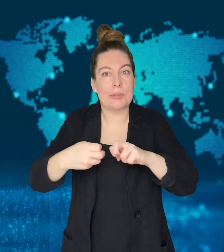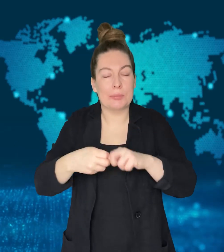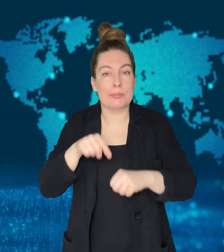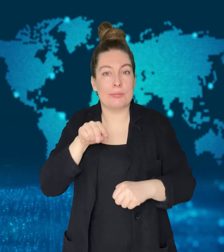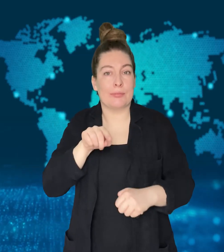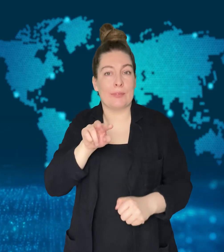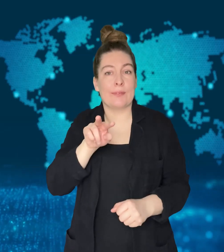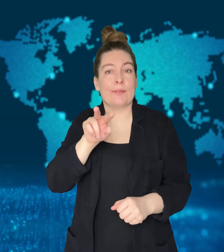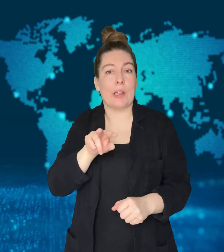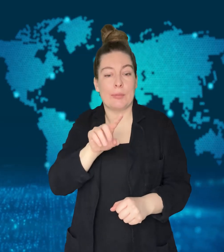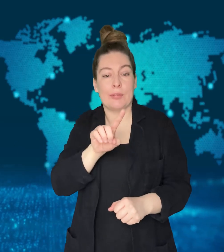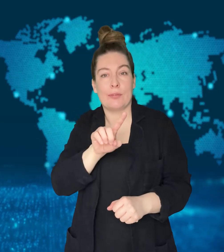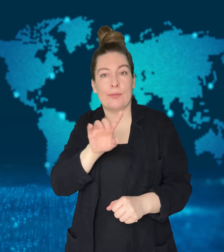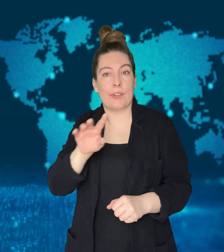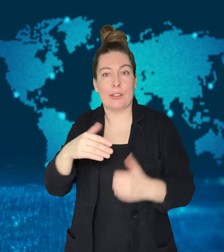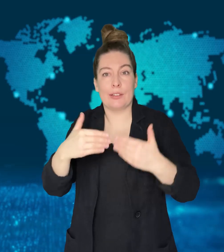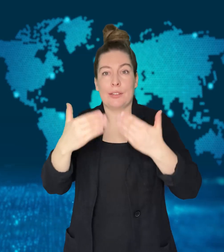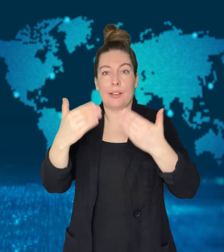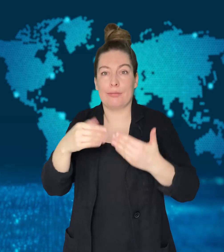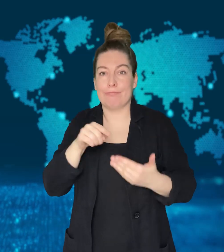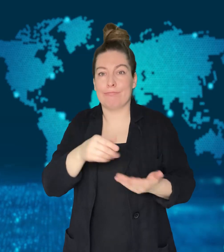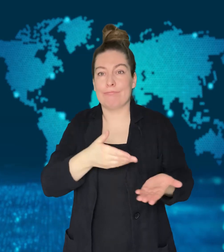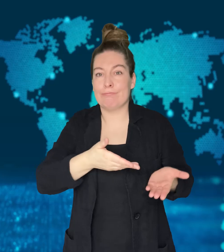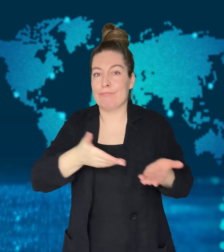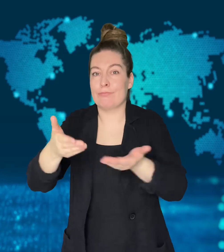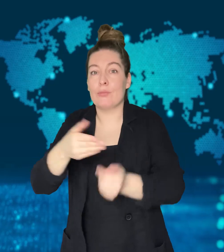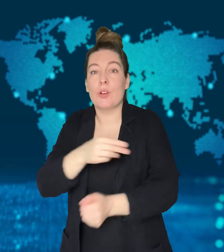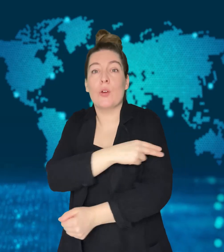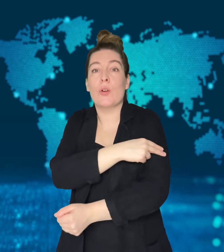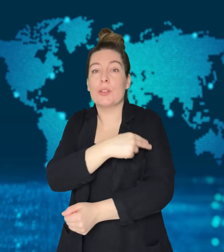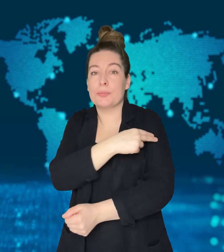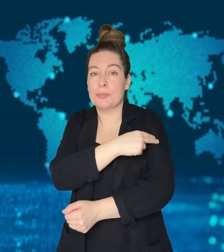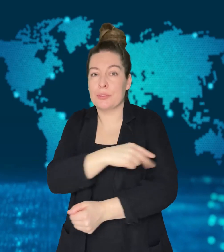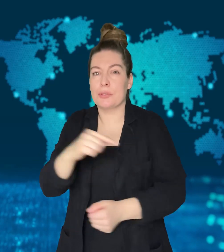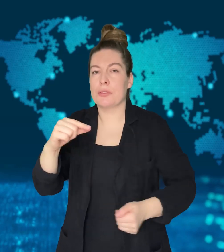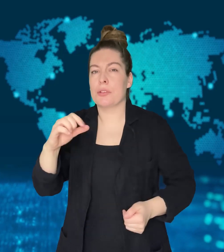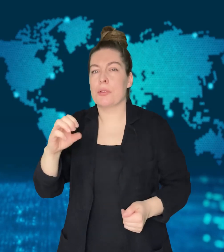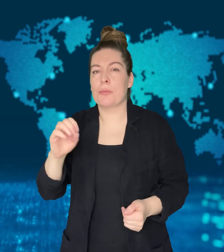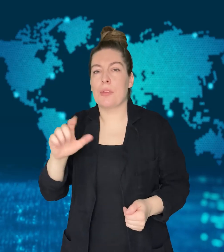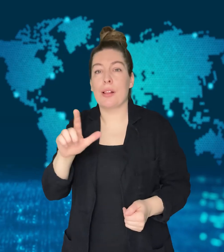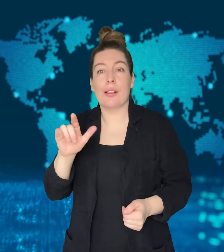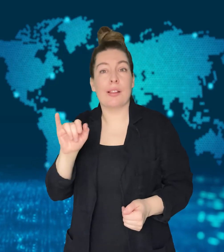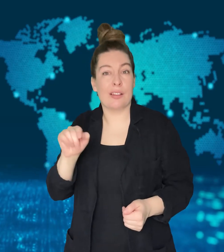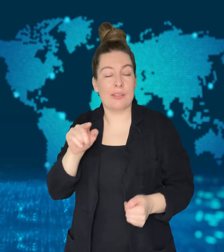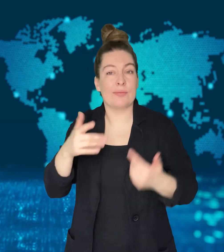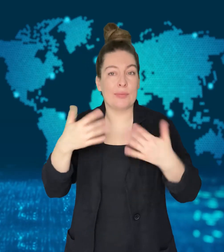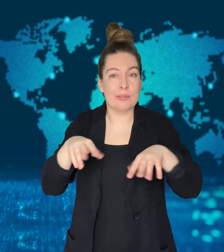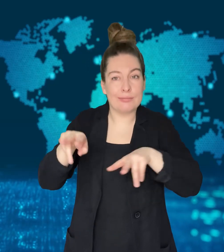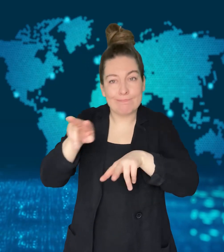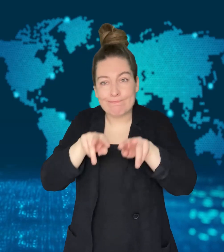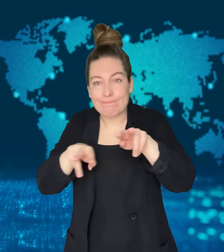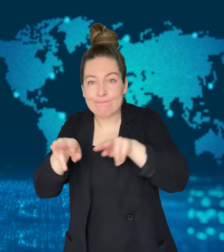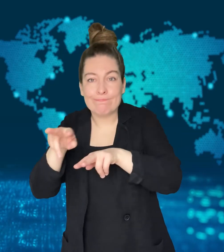He was admitted to Gemelli Hospital on February 14th, and has been undergoing treatment for